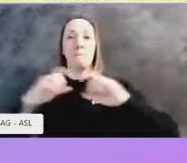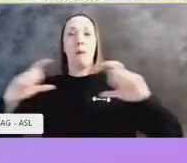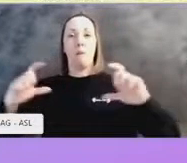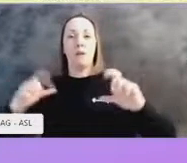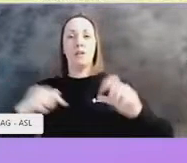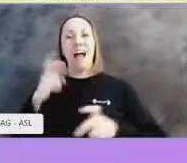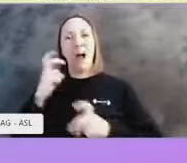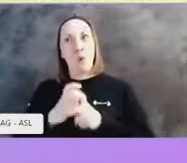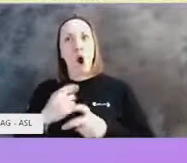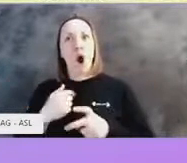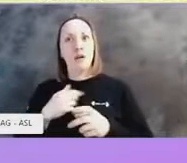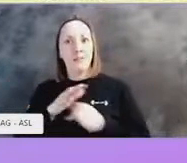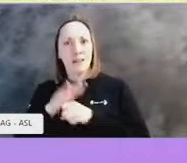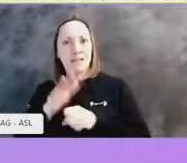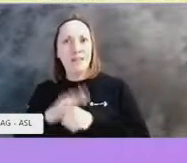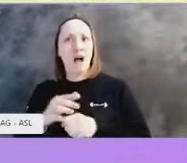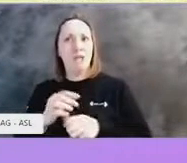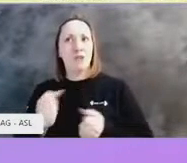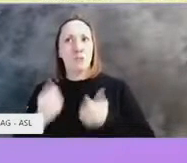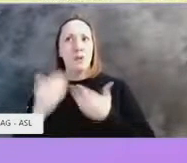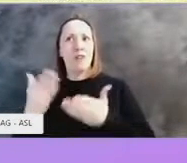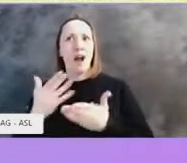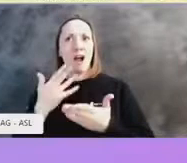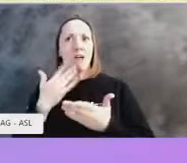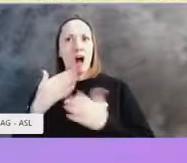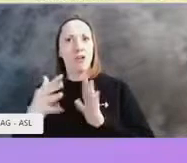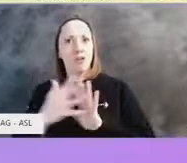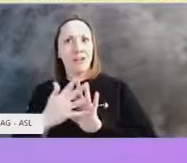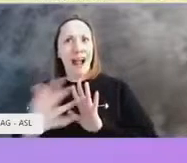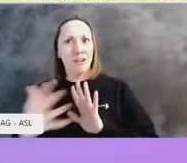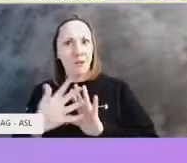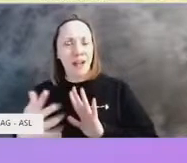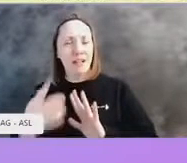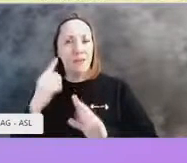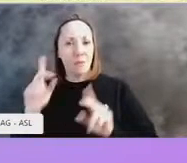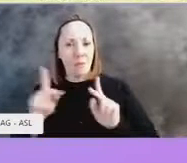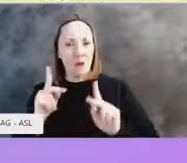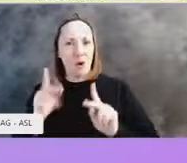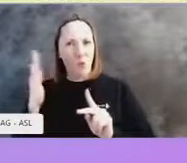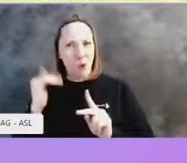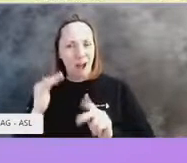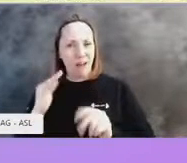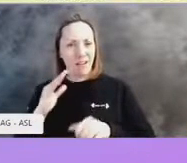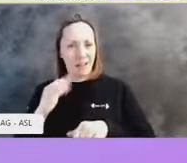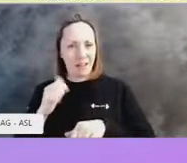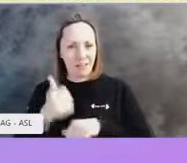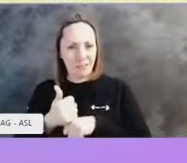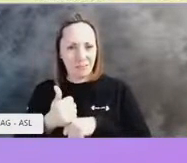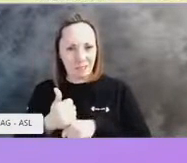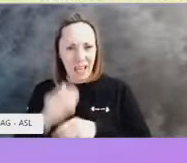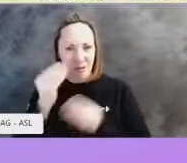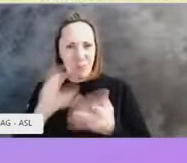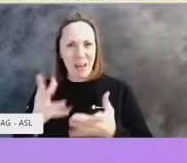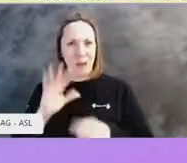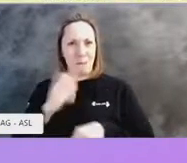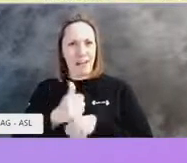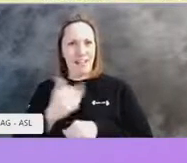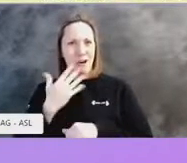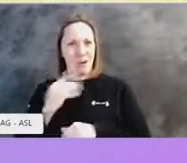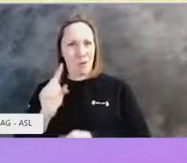so hard to read? The other bubble reads how hard can it be for speakers to provide sufficient color contrast for text and graphics common why